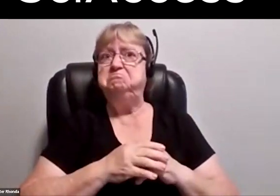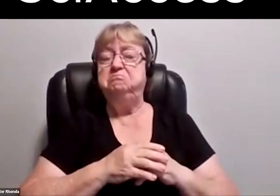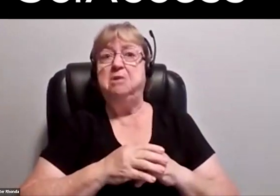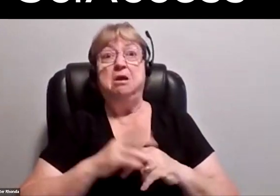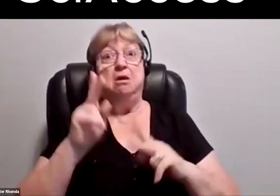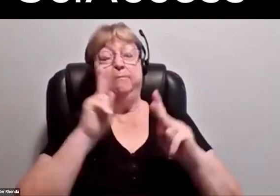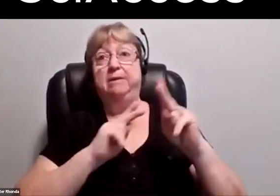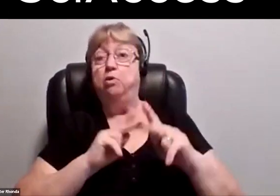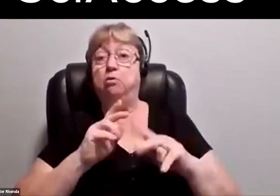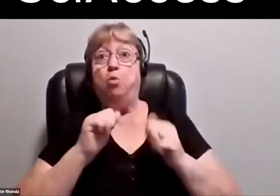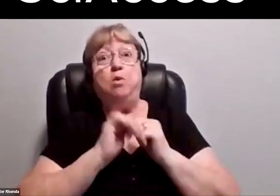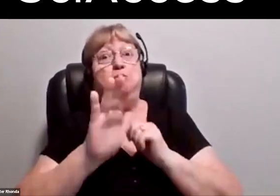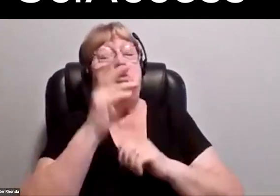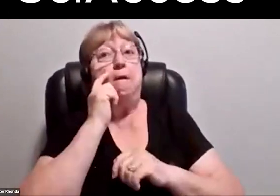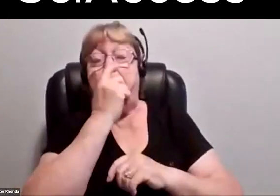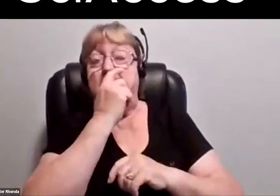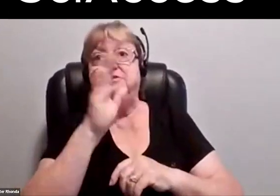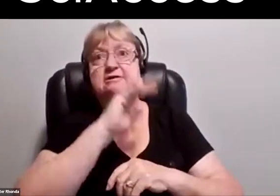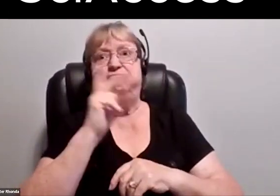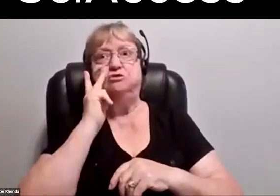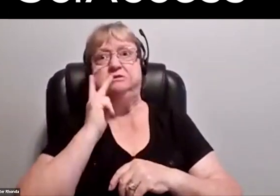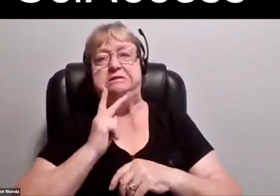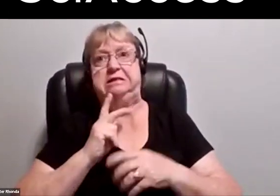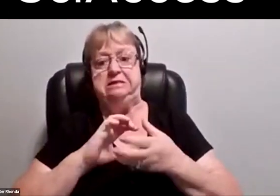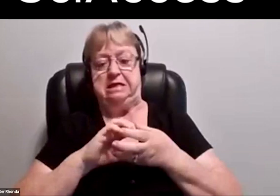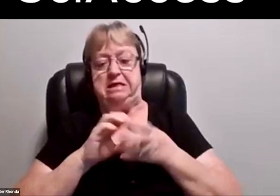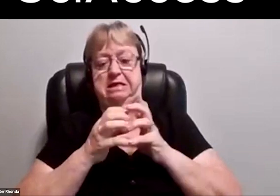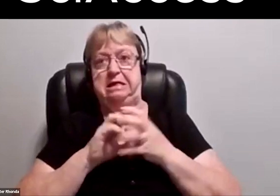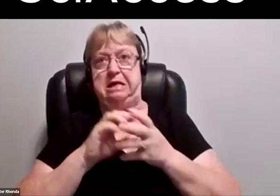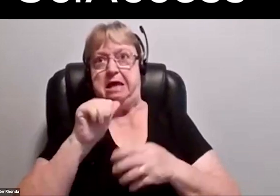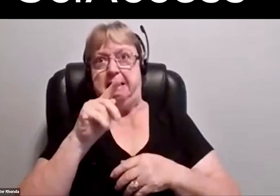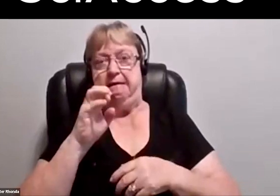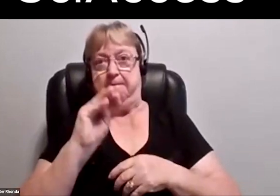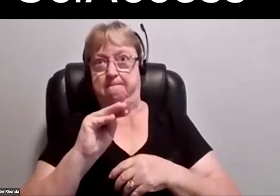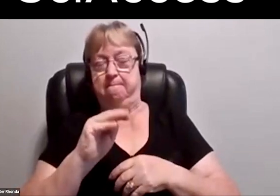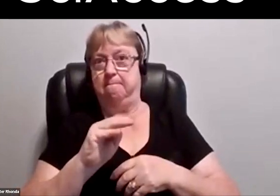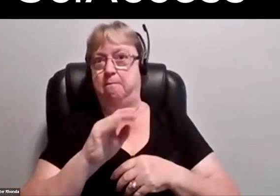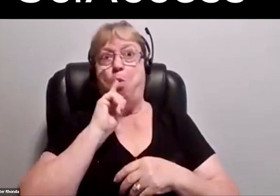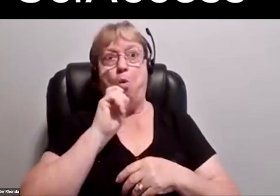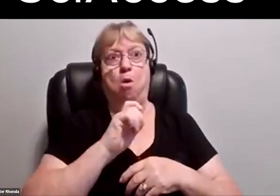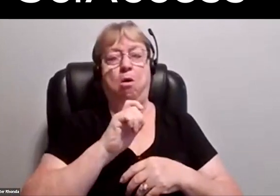an atom or an elementary particle or a distant galaxy or a virus.